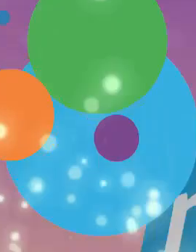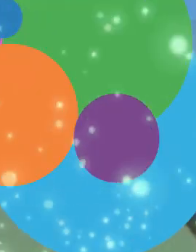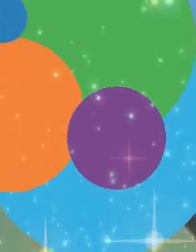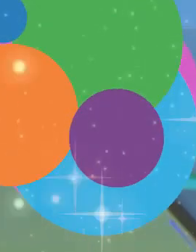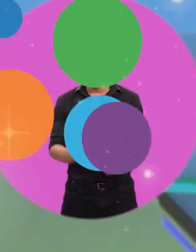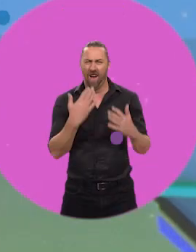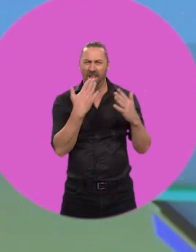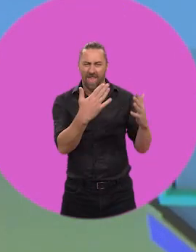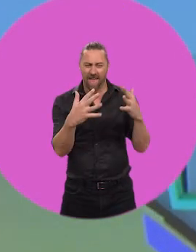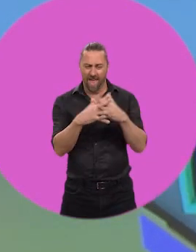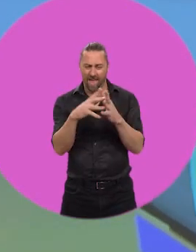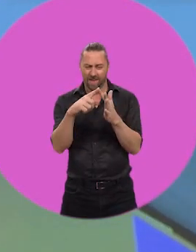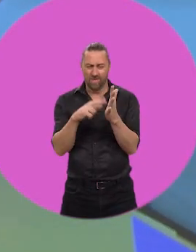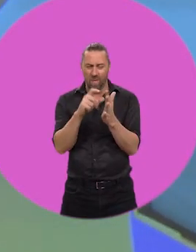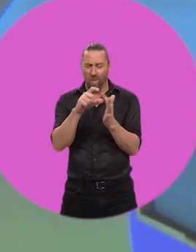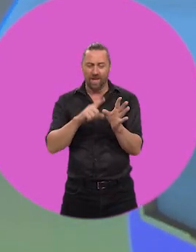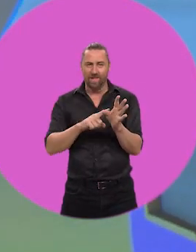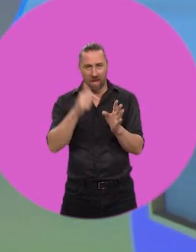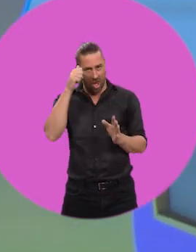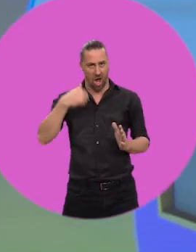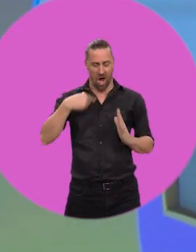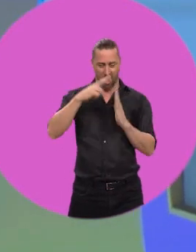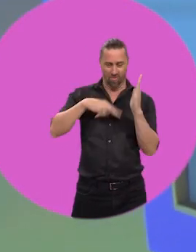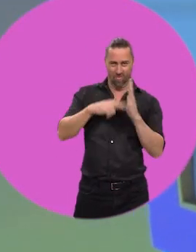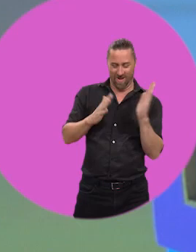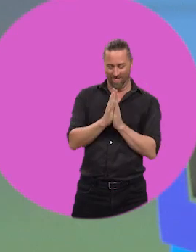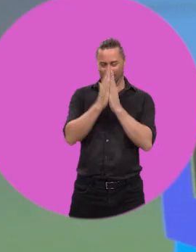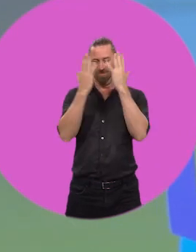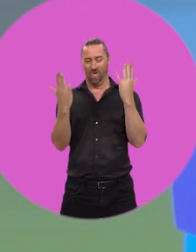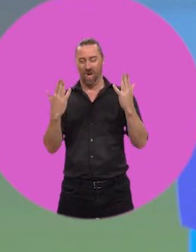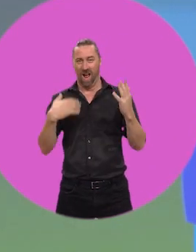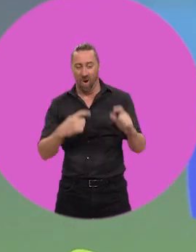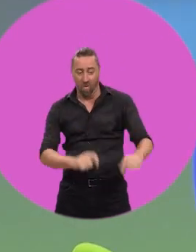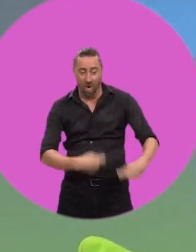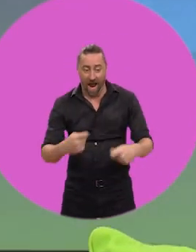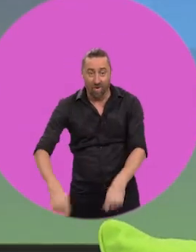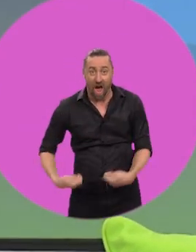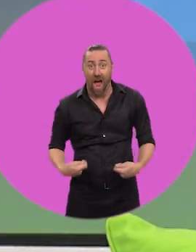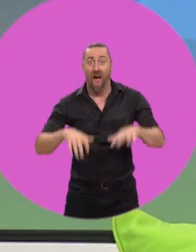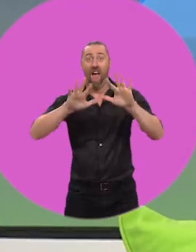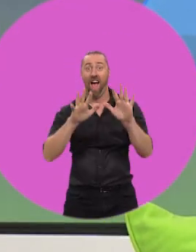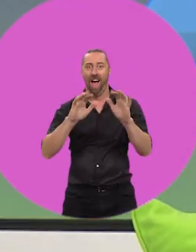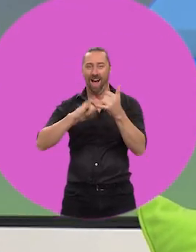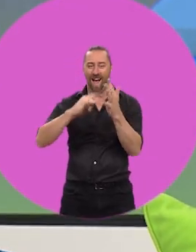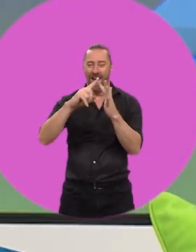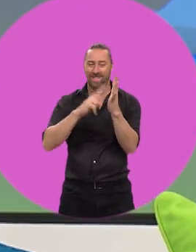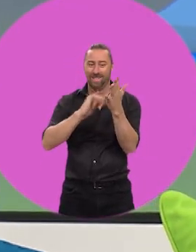Thanks Wendy. Whenever I read a storybook, I like to wear my sensory toe socks.